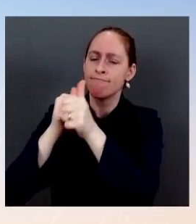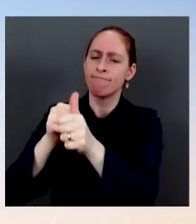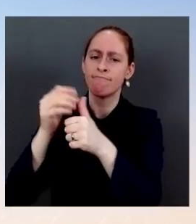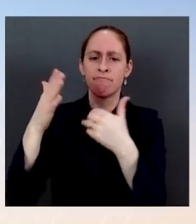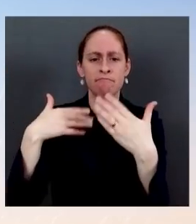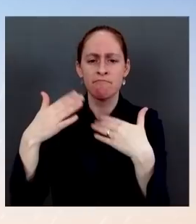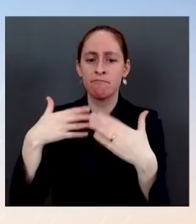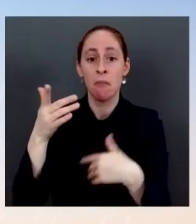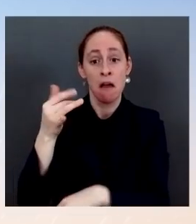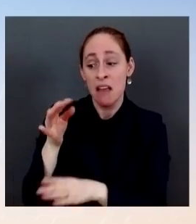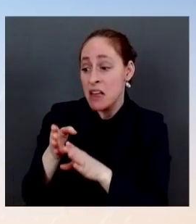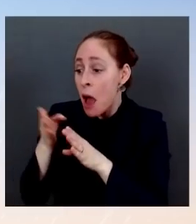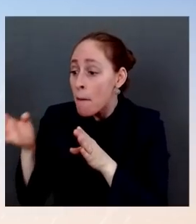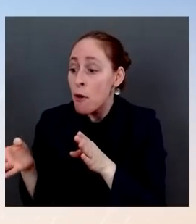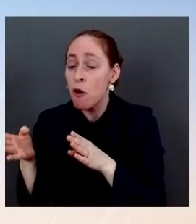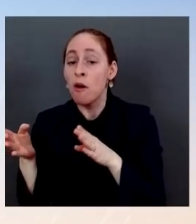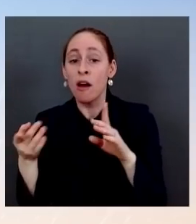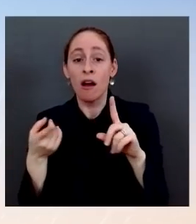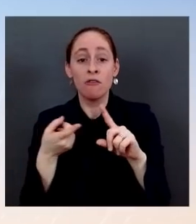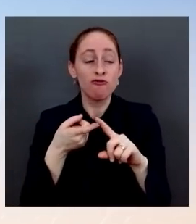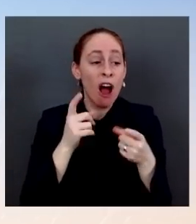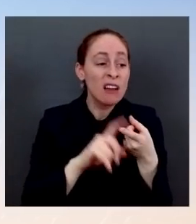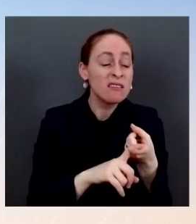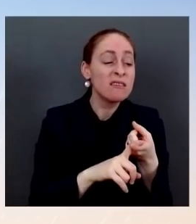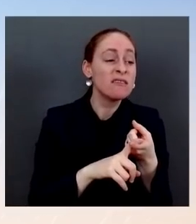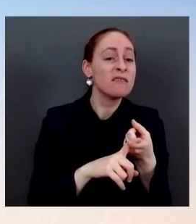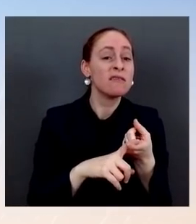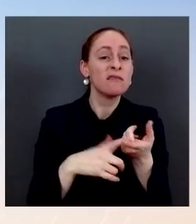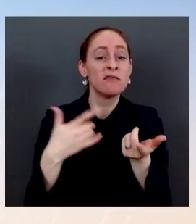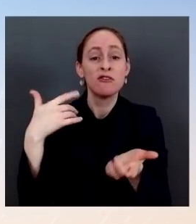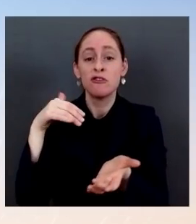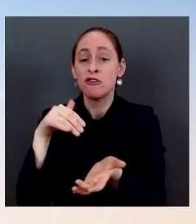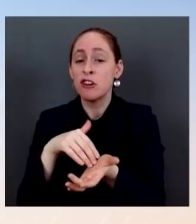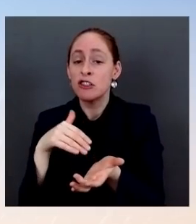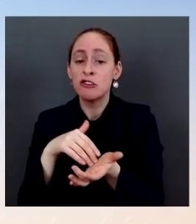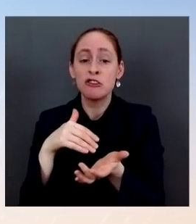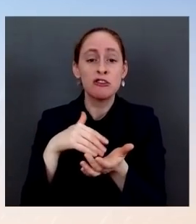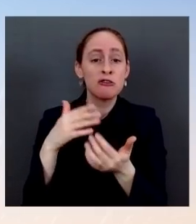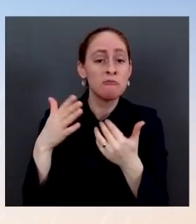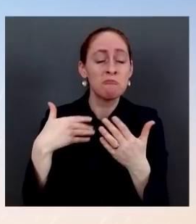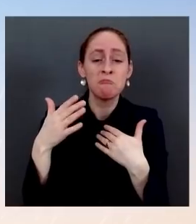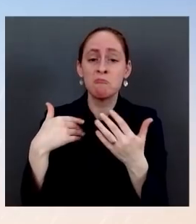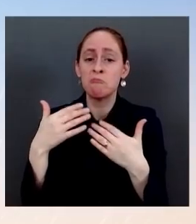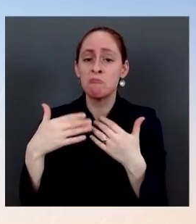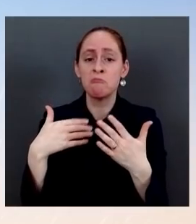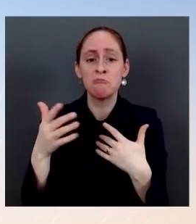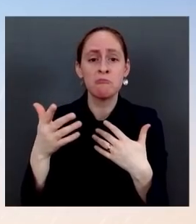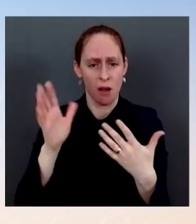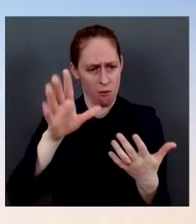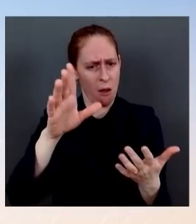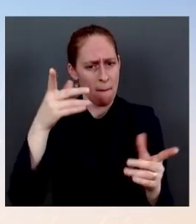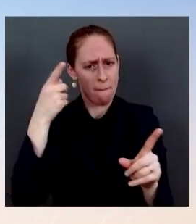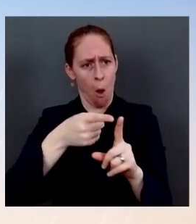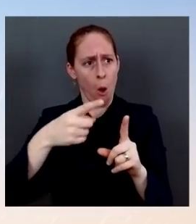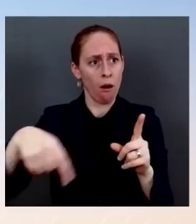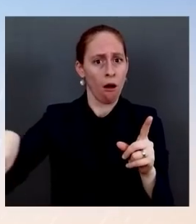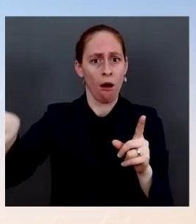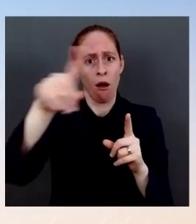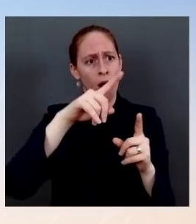But certainly, we would applaud -- and have -- the former President's comments. The Press: And with regards to the new initiative, how many tests will each American be able to get?